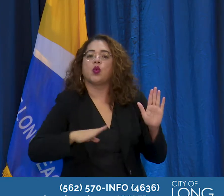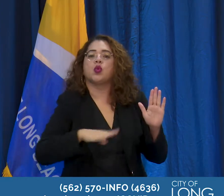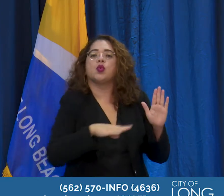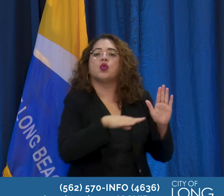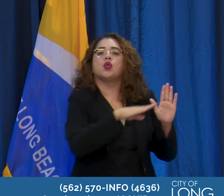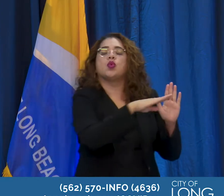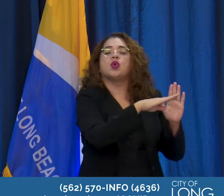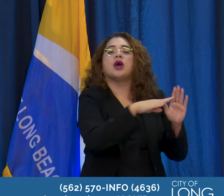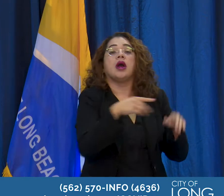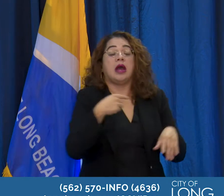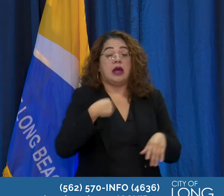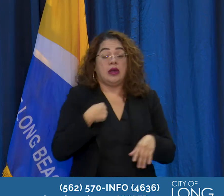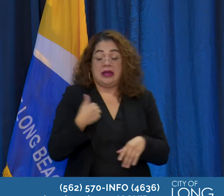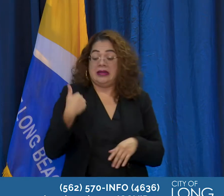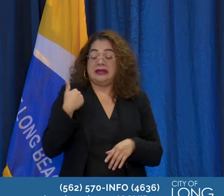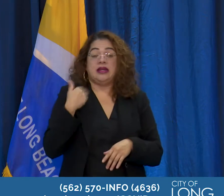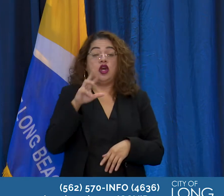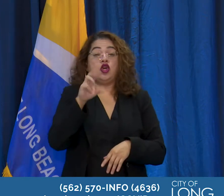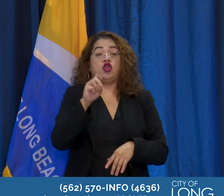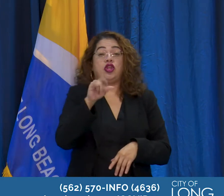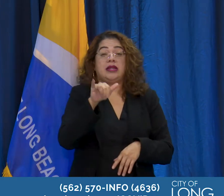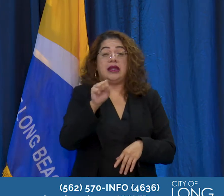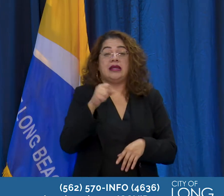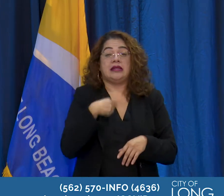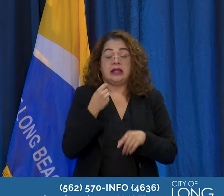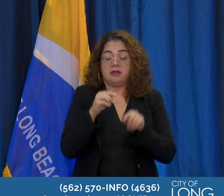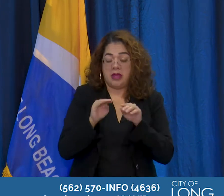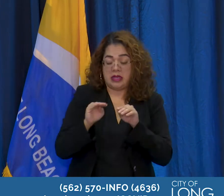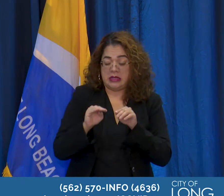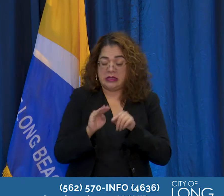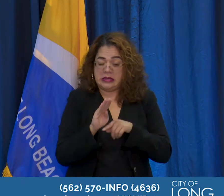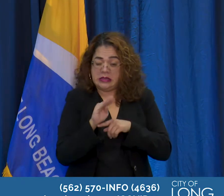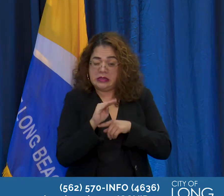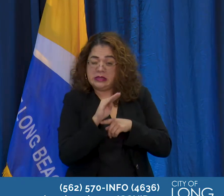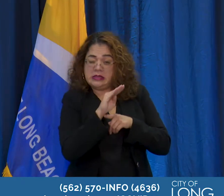bit of an uptick and there's a little bit of an uptick in Long Beach as well but it's